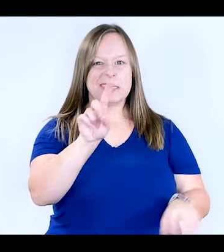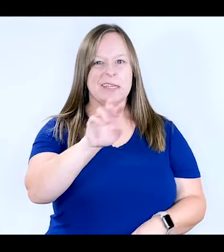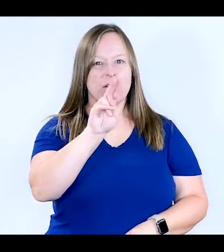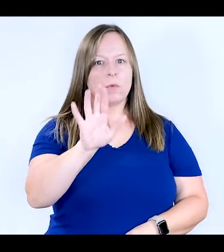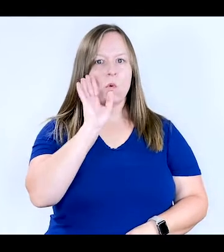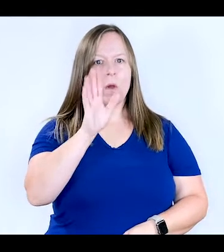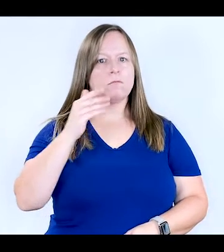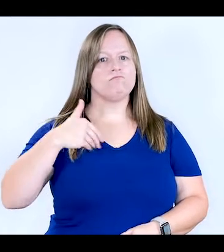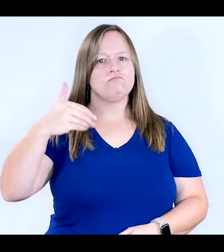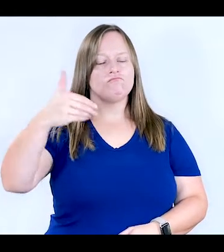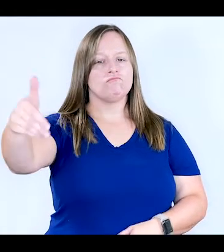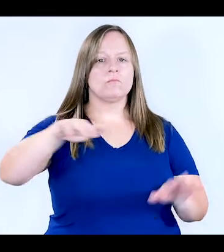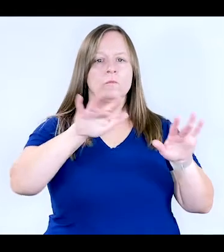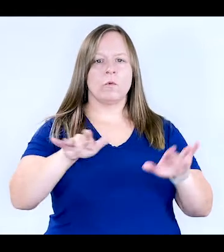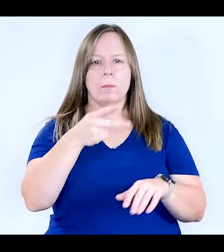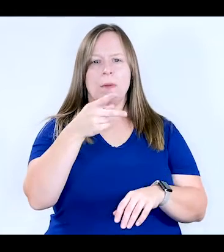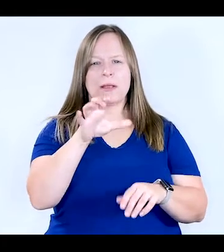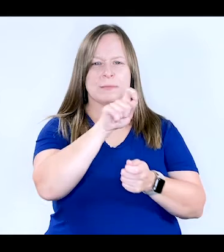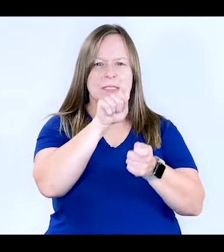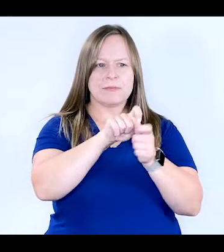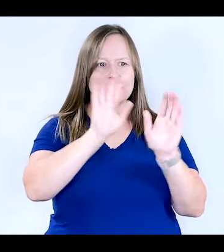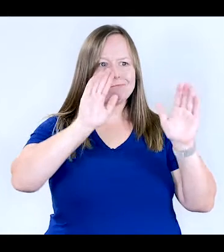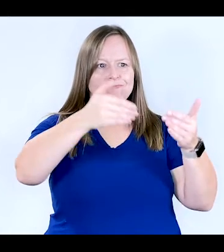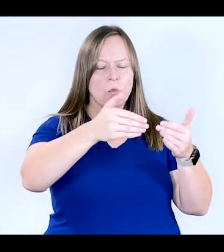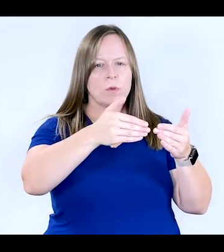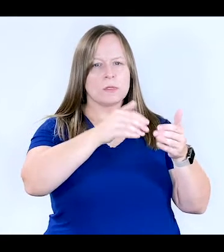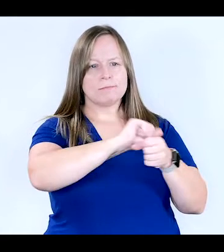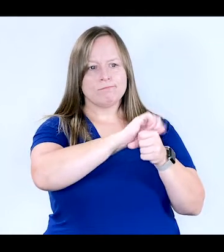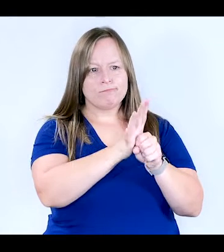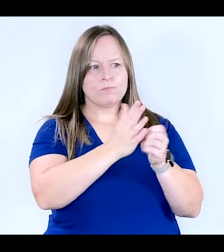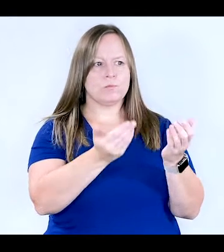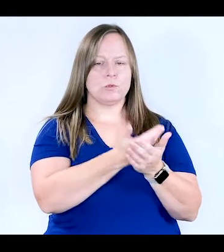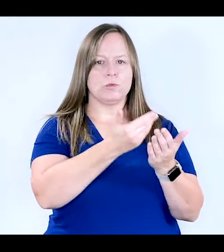New York will be recording podcasts specifically targeted at bringing you up